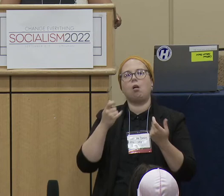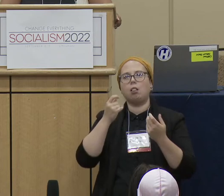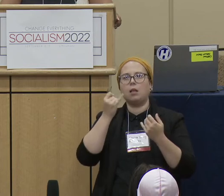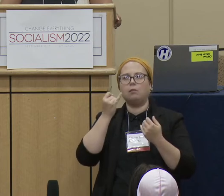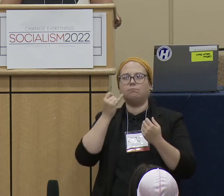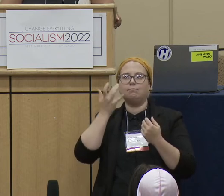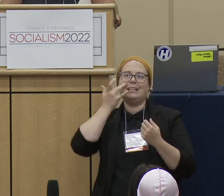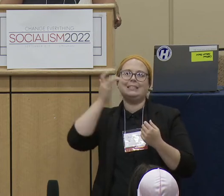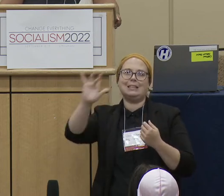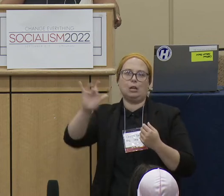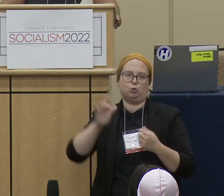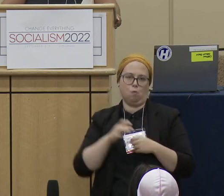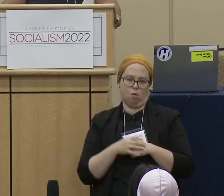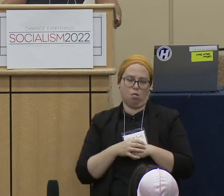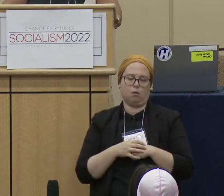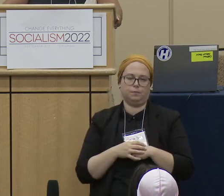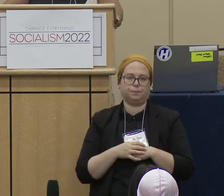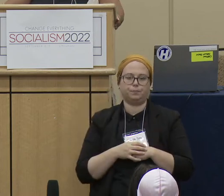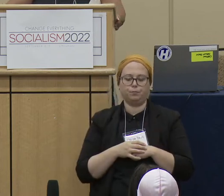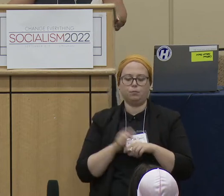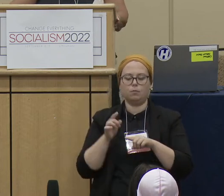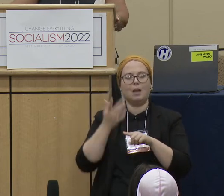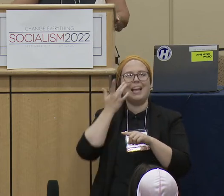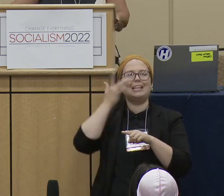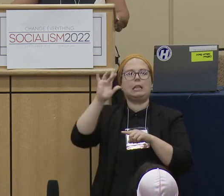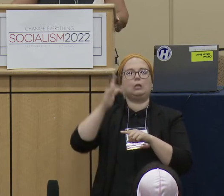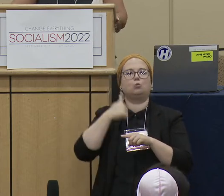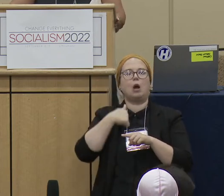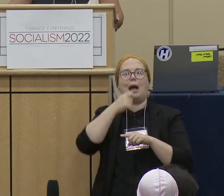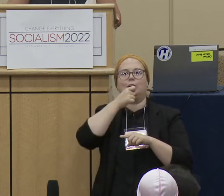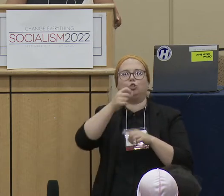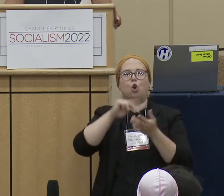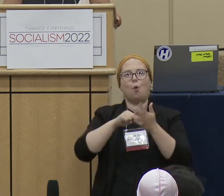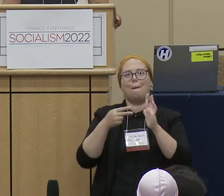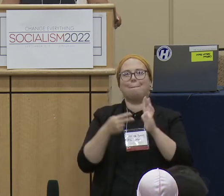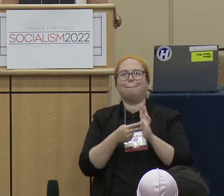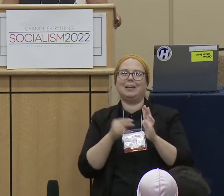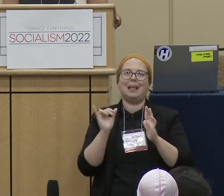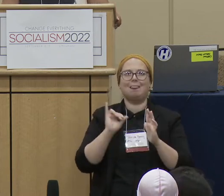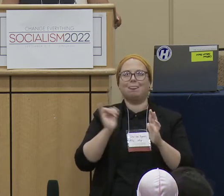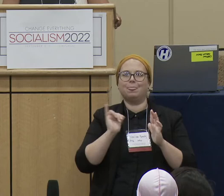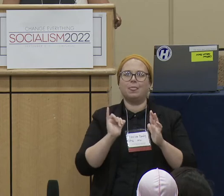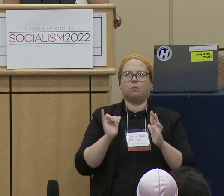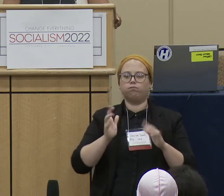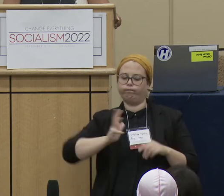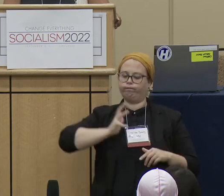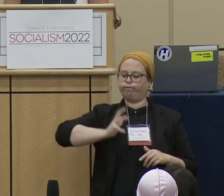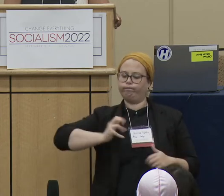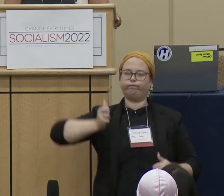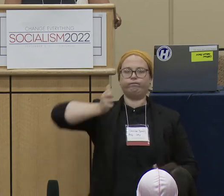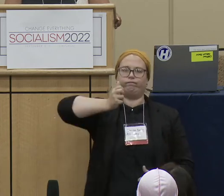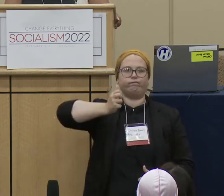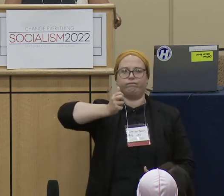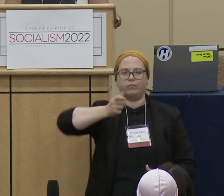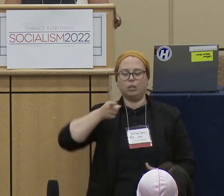intellectual, despite the intentions of the academy . By